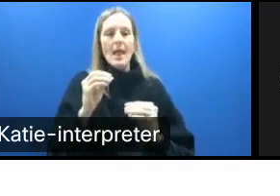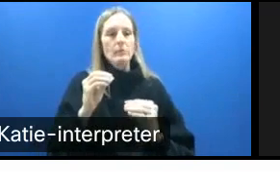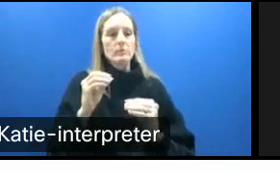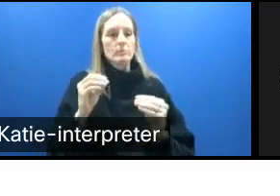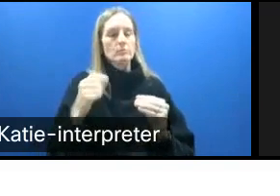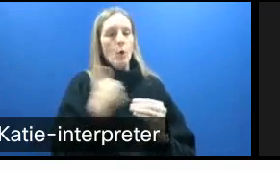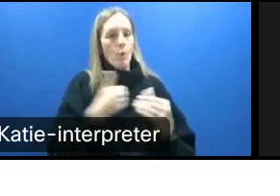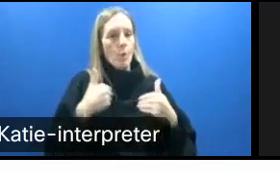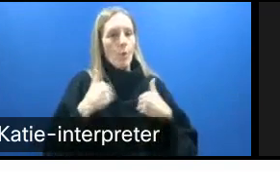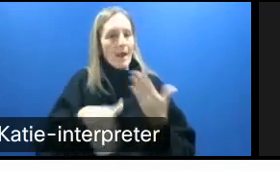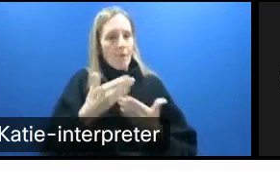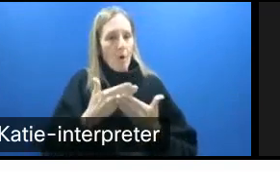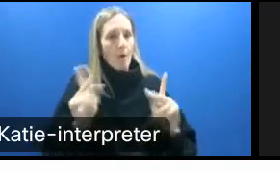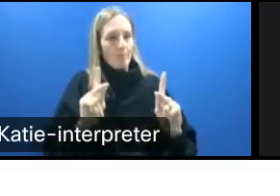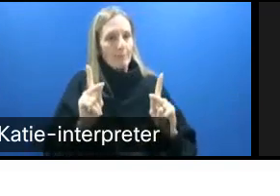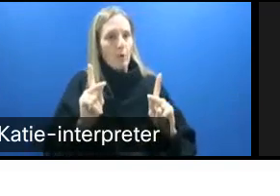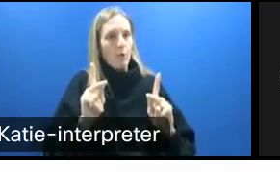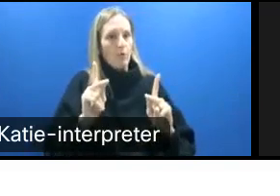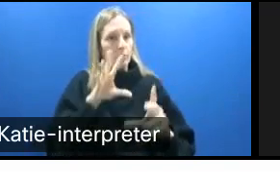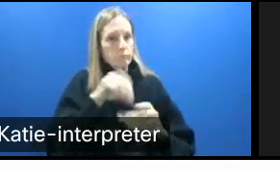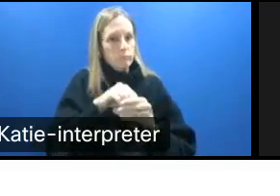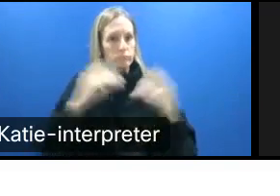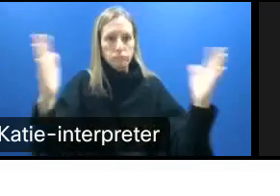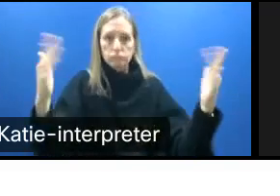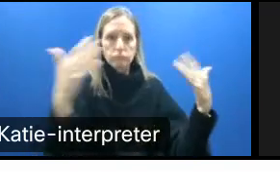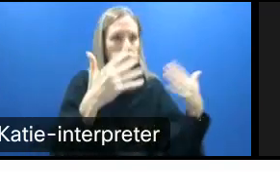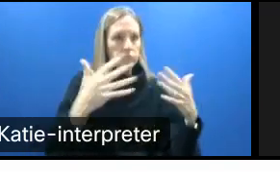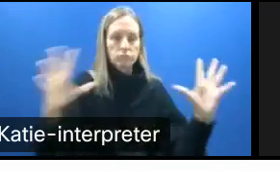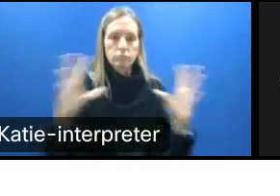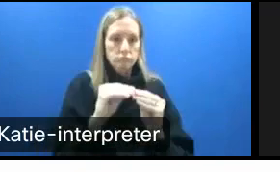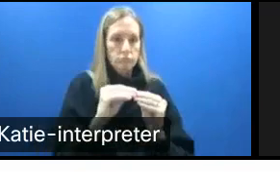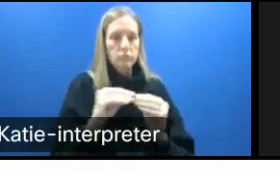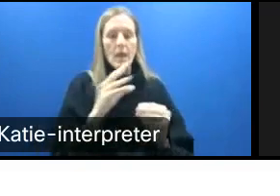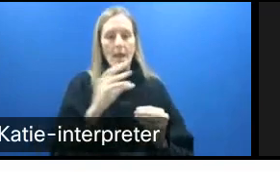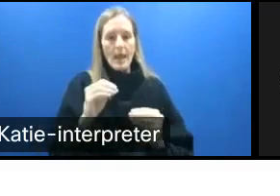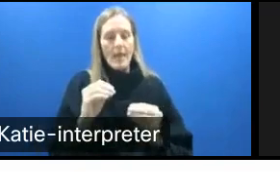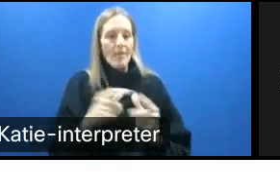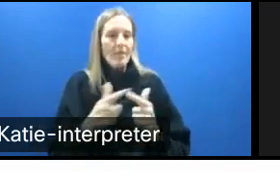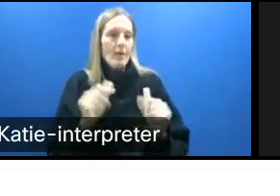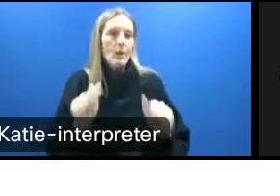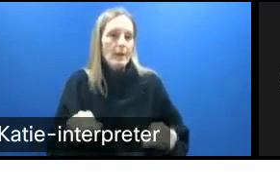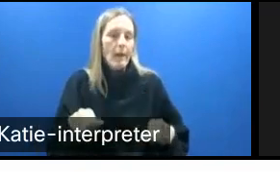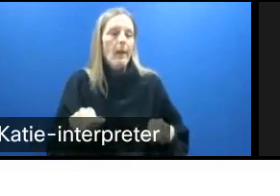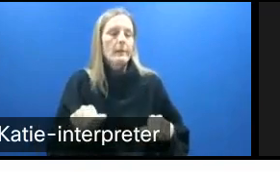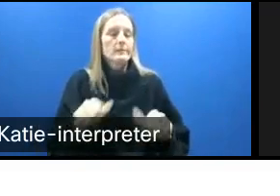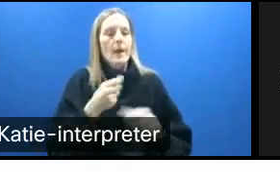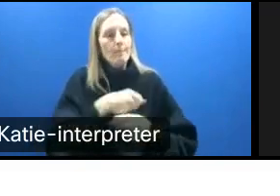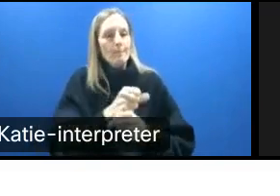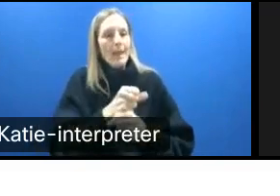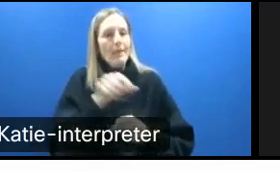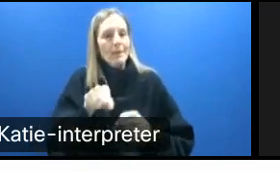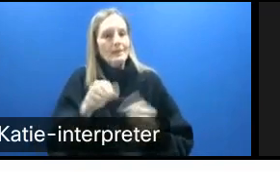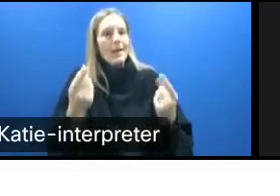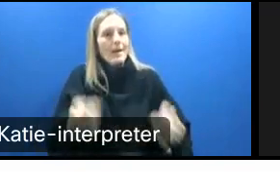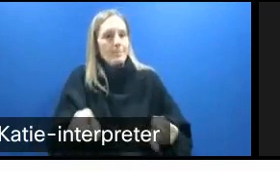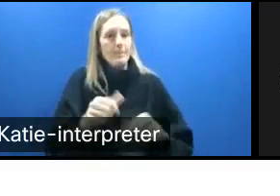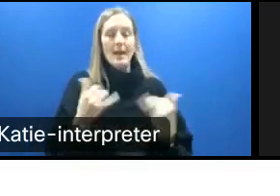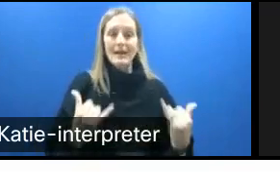The project goals, the phasing and the steps necessary to bring the project to fruition on December, 13, 2022.